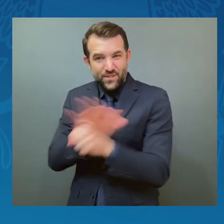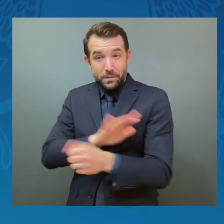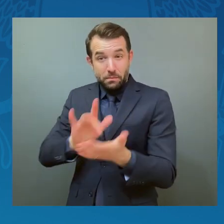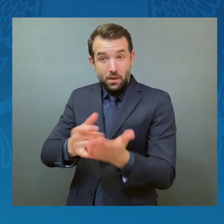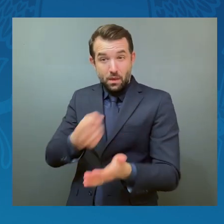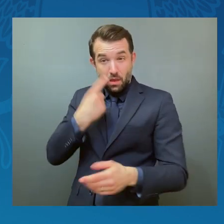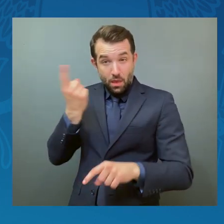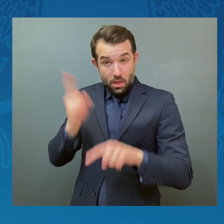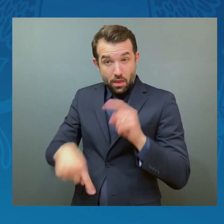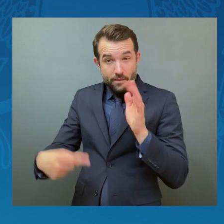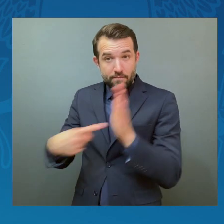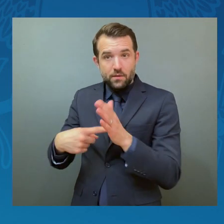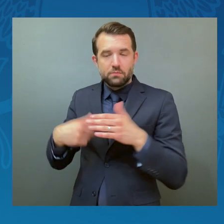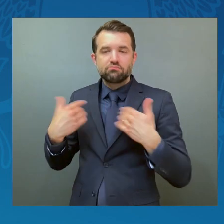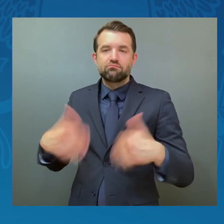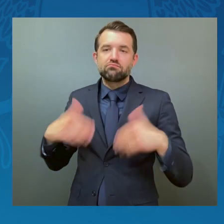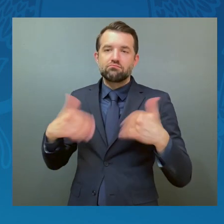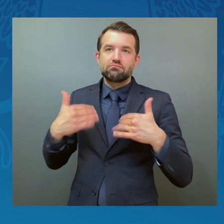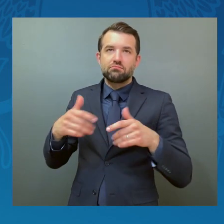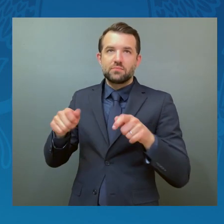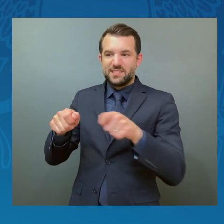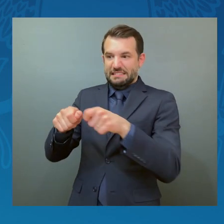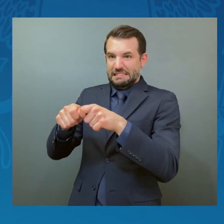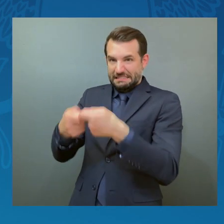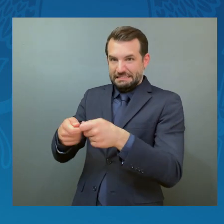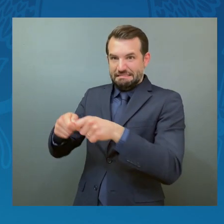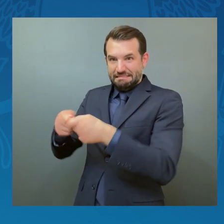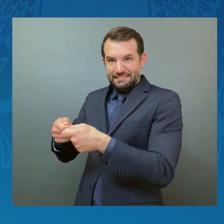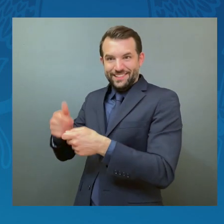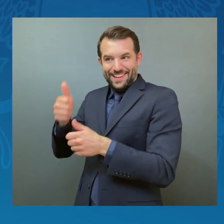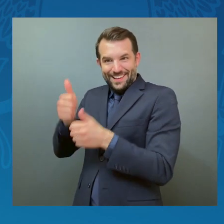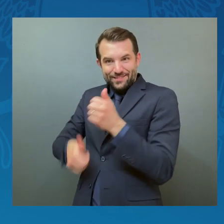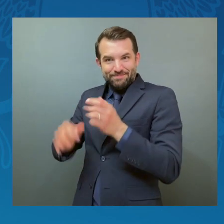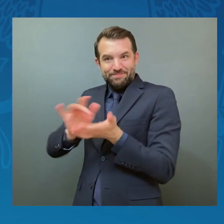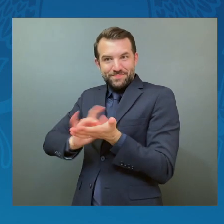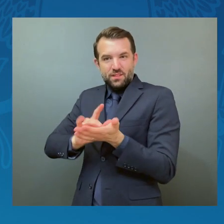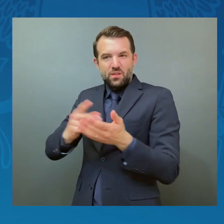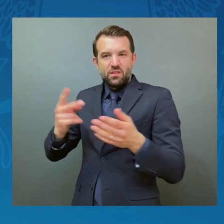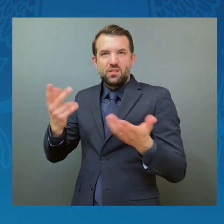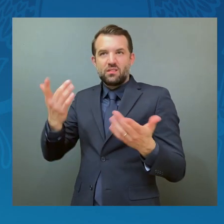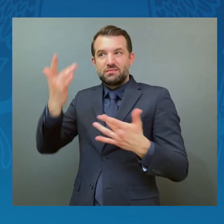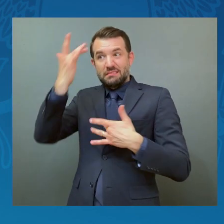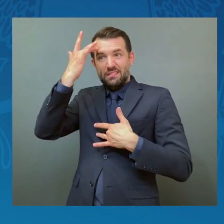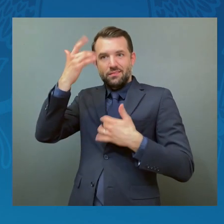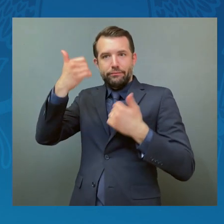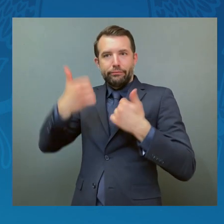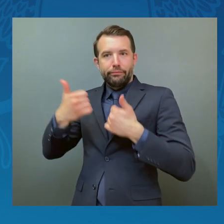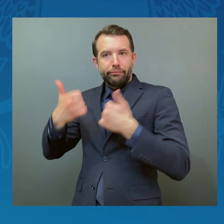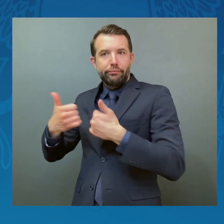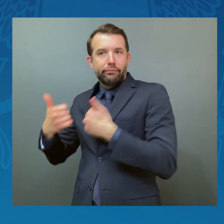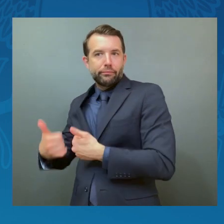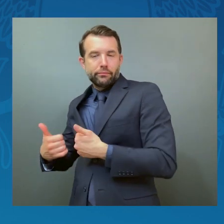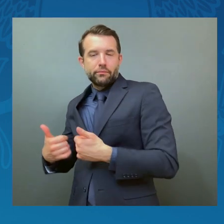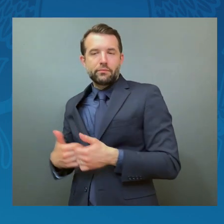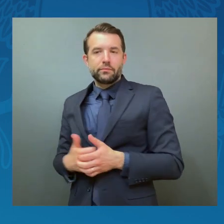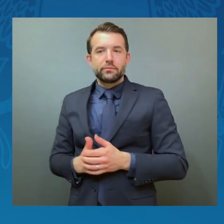cut that pill in half and then get sicker and sicker as a result. Family members with a chronic condition,